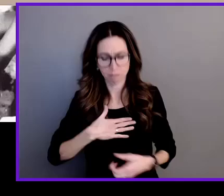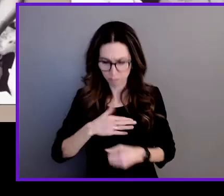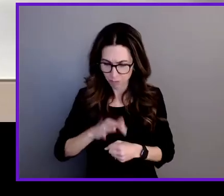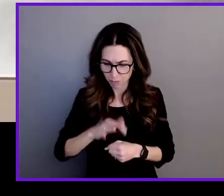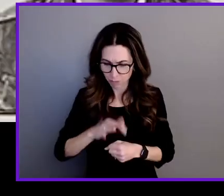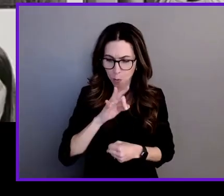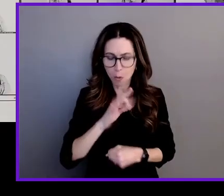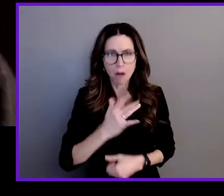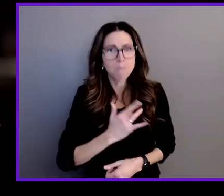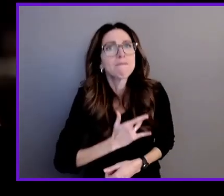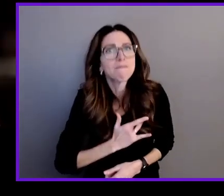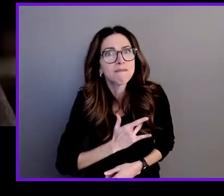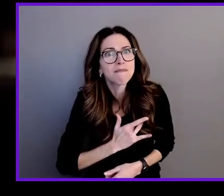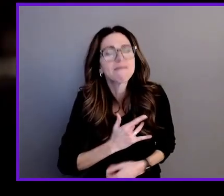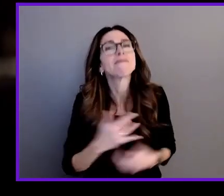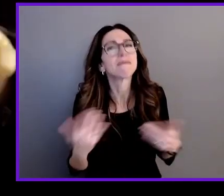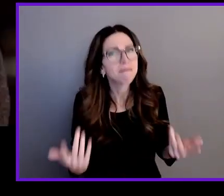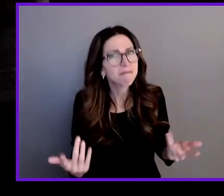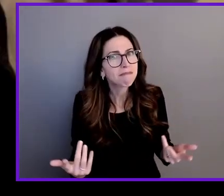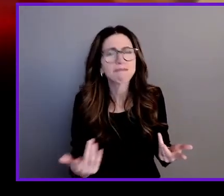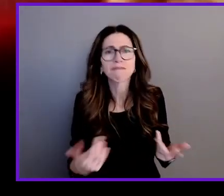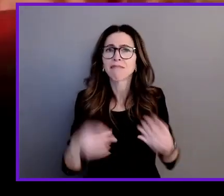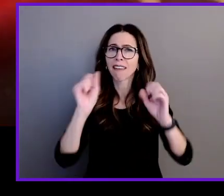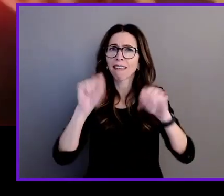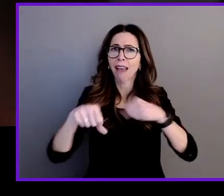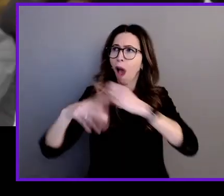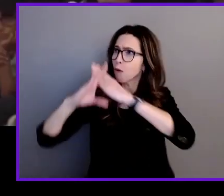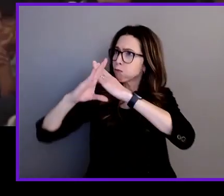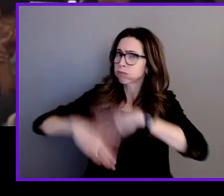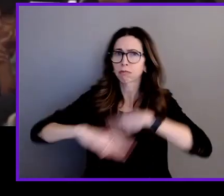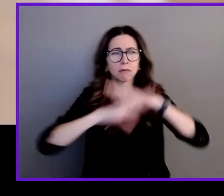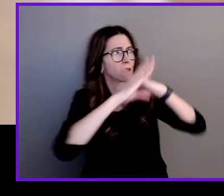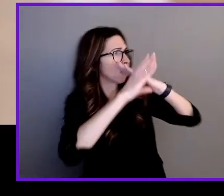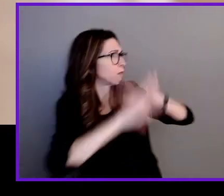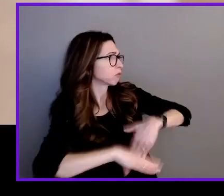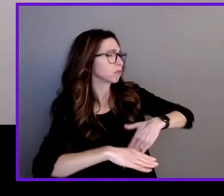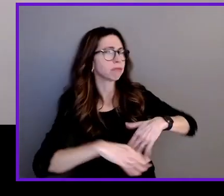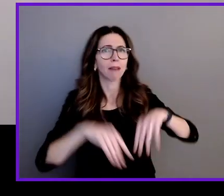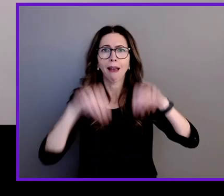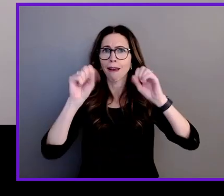It breaks new ground, breaks down walls, and brings us together.